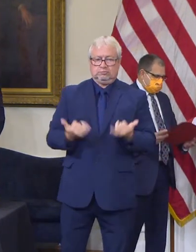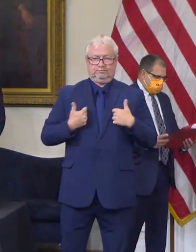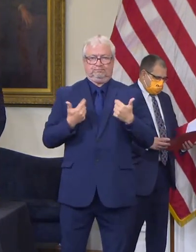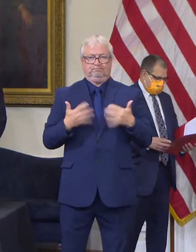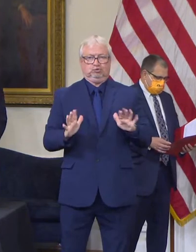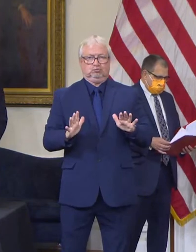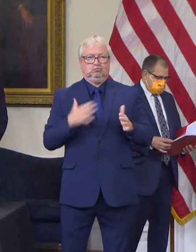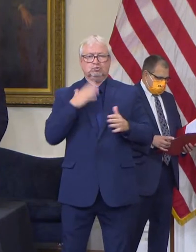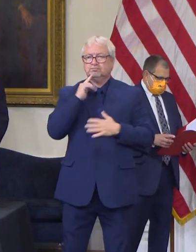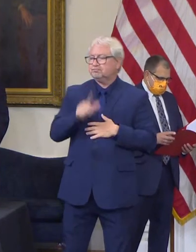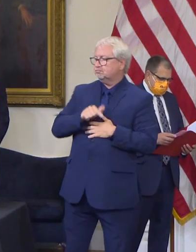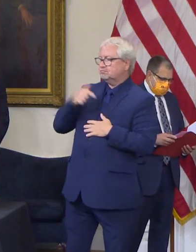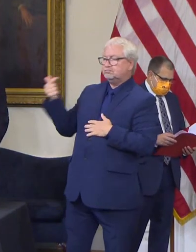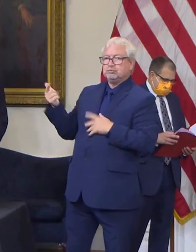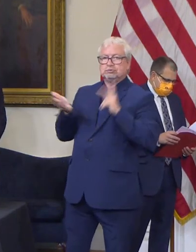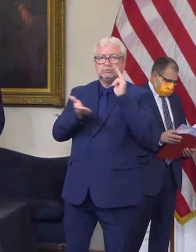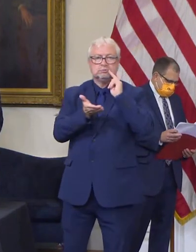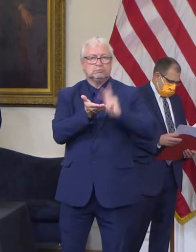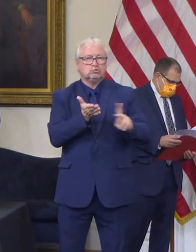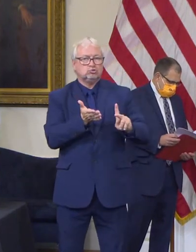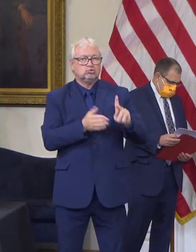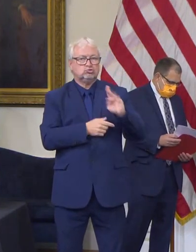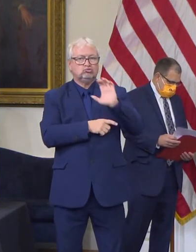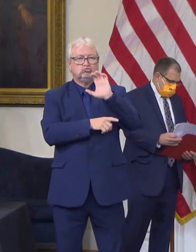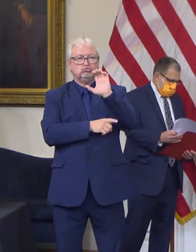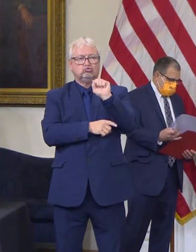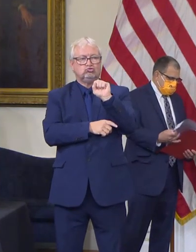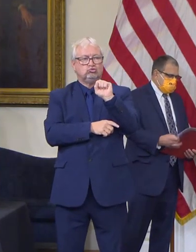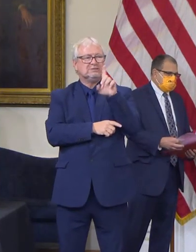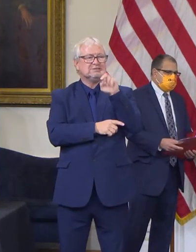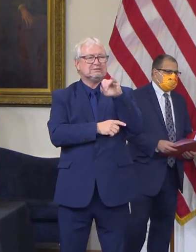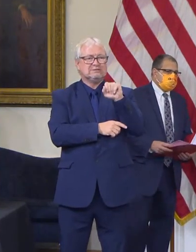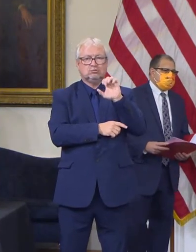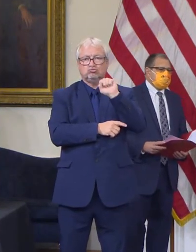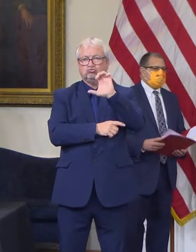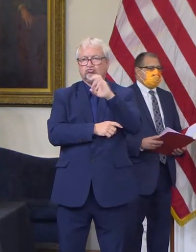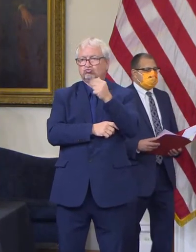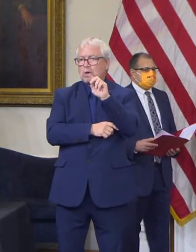Now I'm going to turn it over to Secretary Dennis Schrader to give us some more details on our ongoing